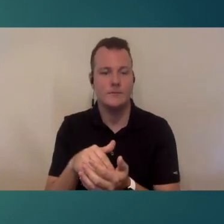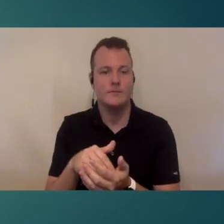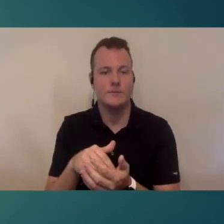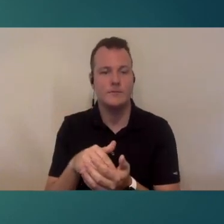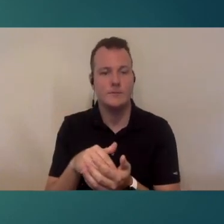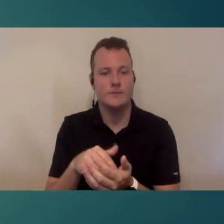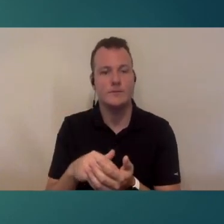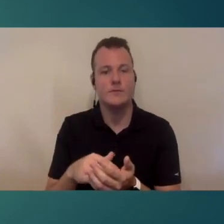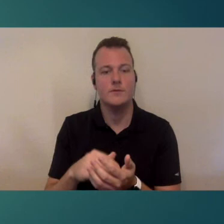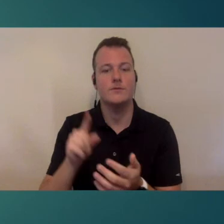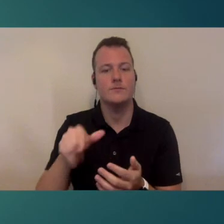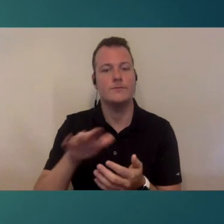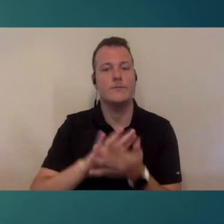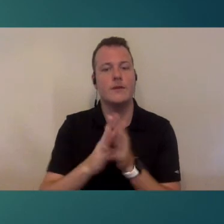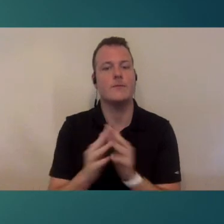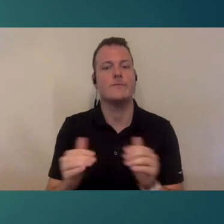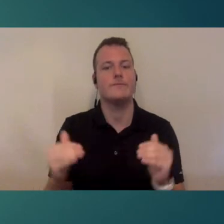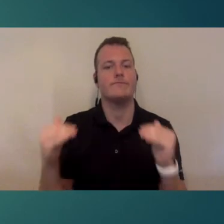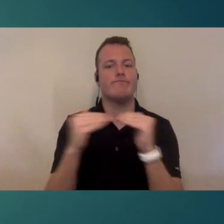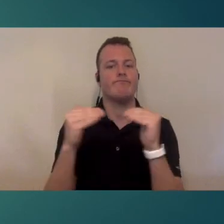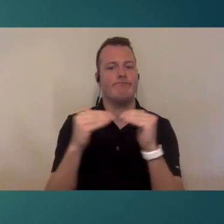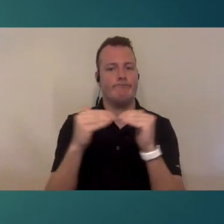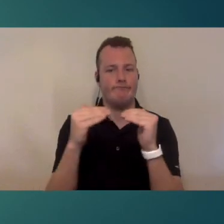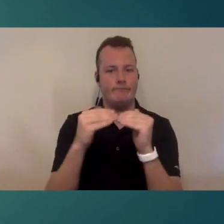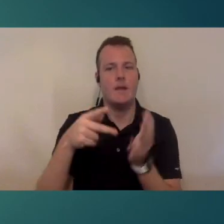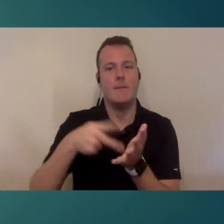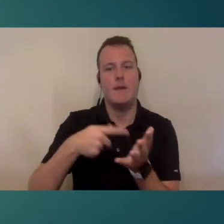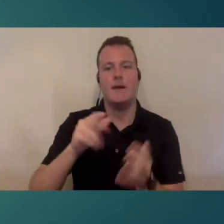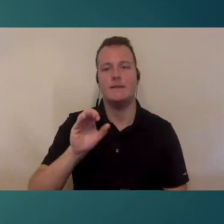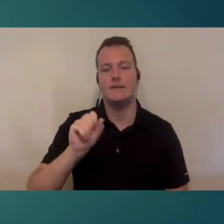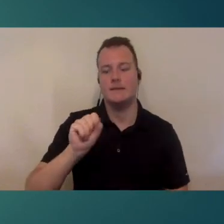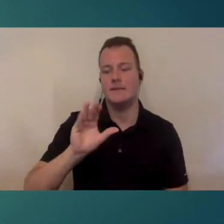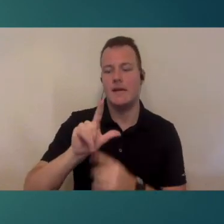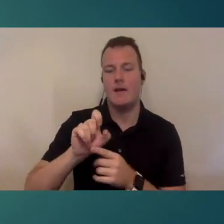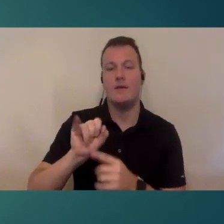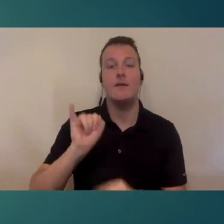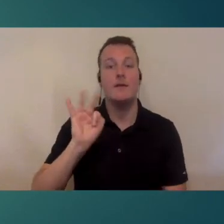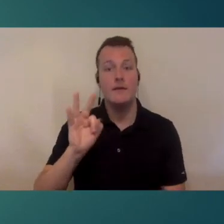in order to be on that same type of pay scale. And if any of you have questions,